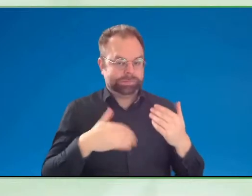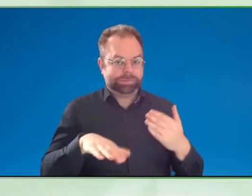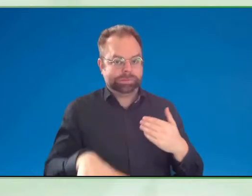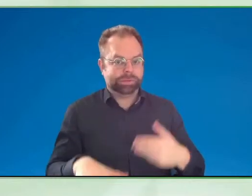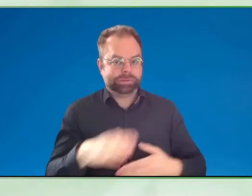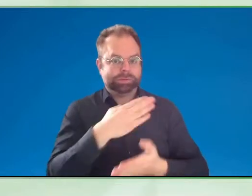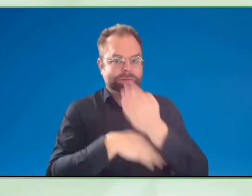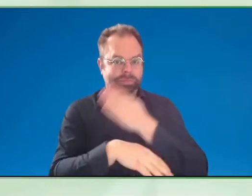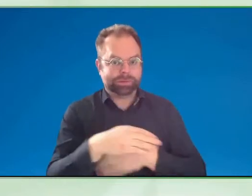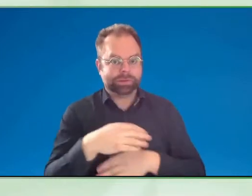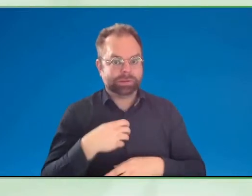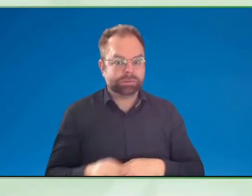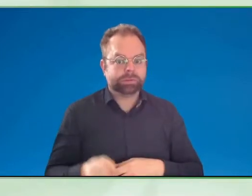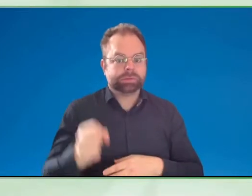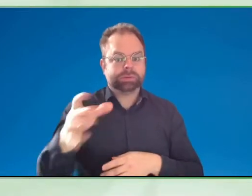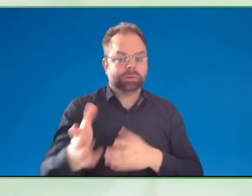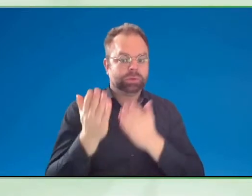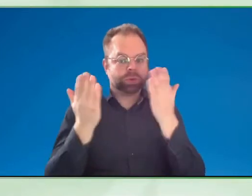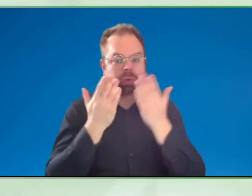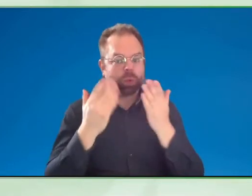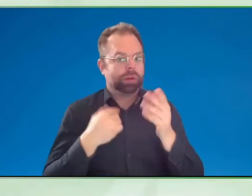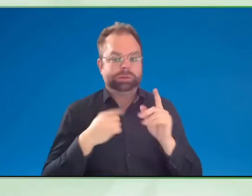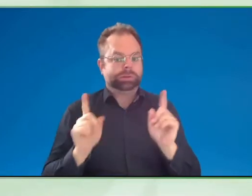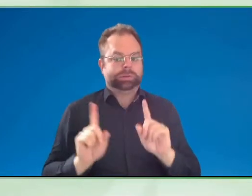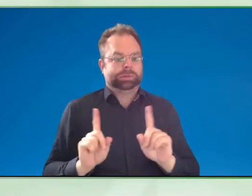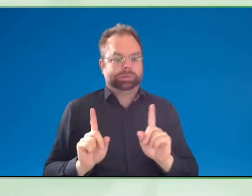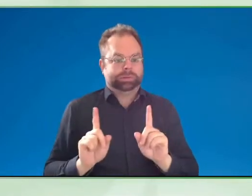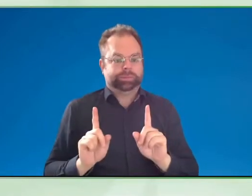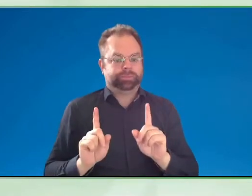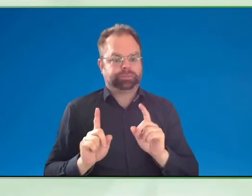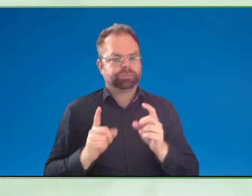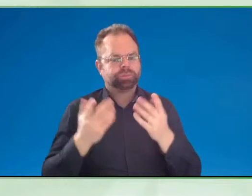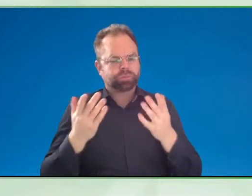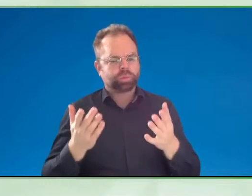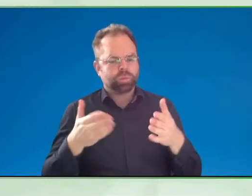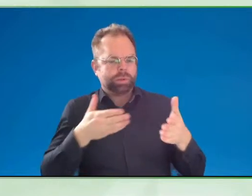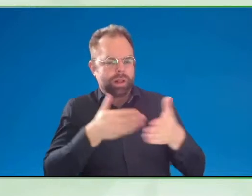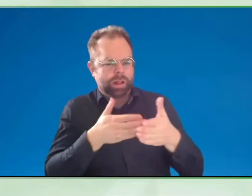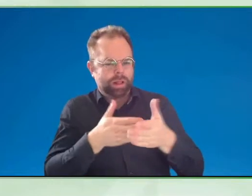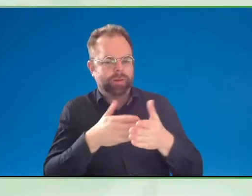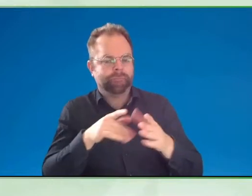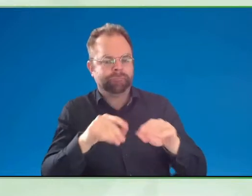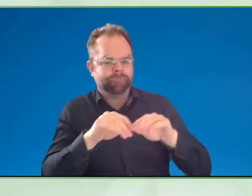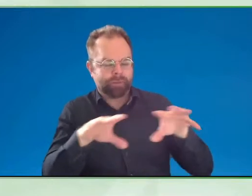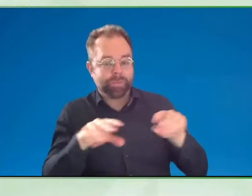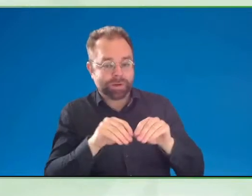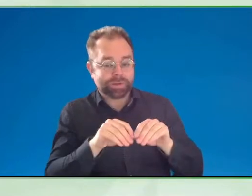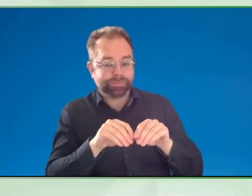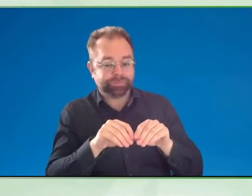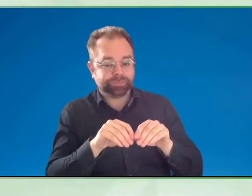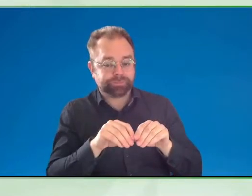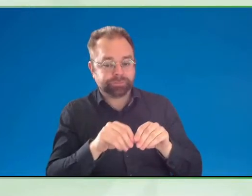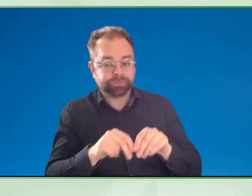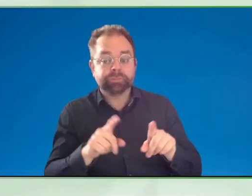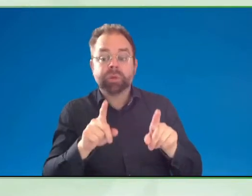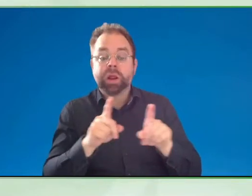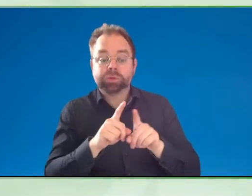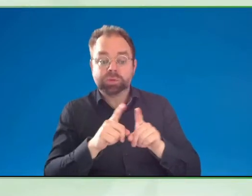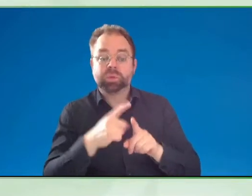most of the budget will be allocated to the wards. So there is no specific budget in Iraq for inclusive education.